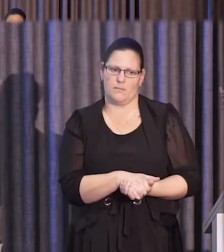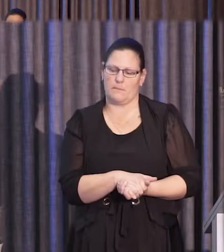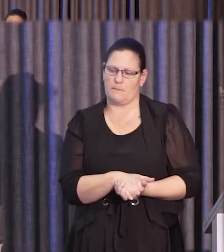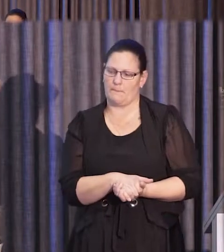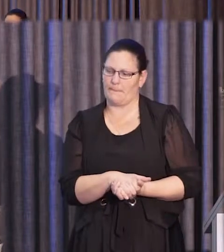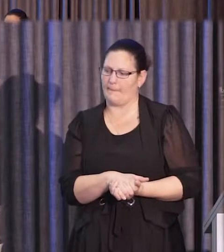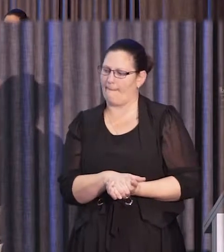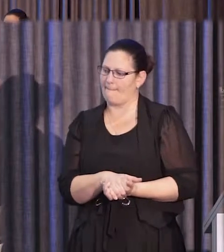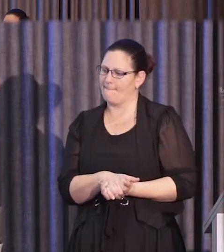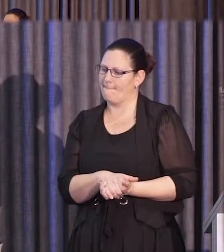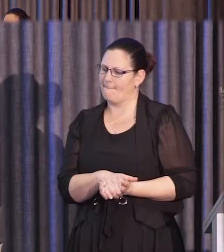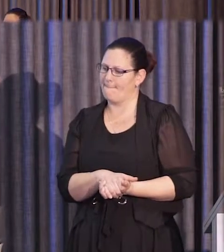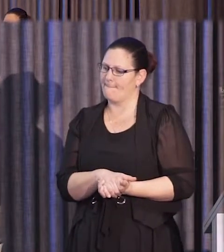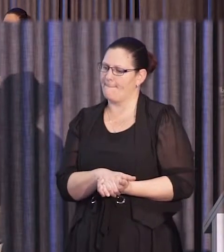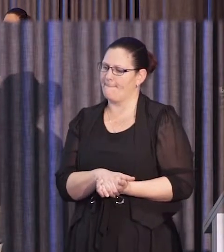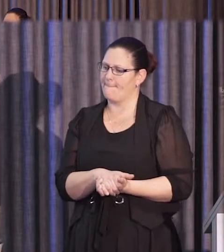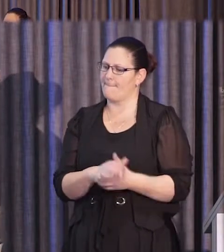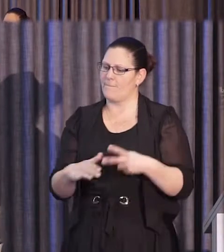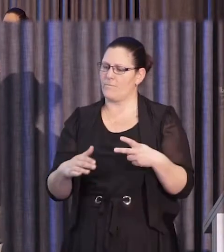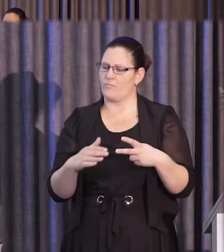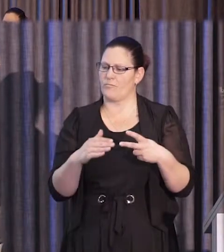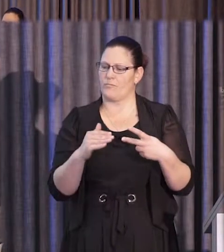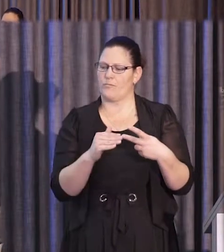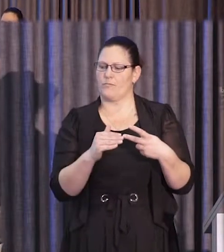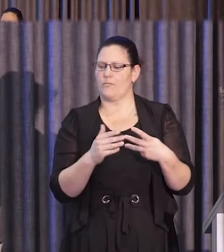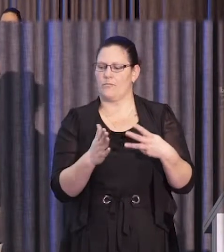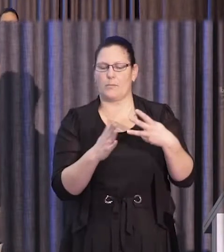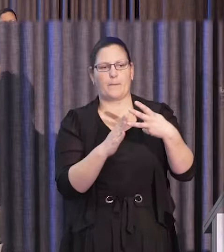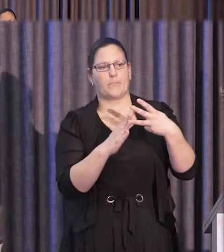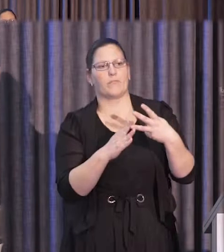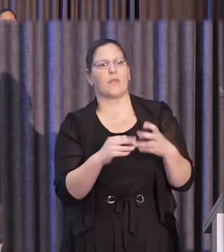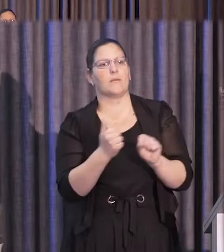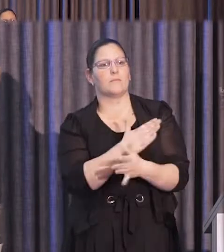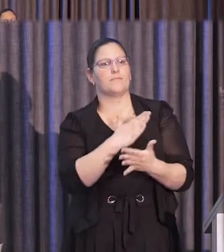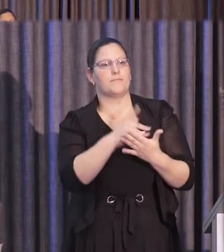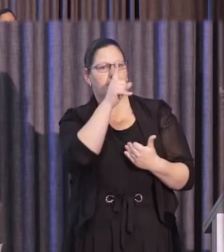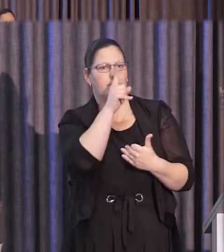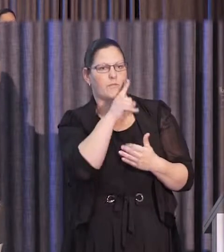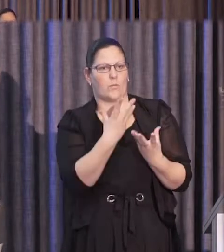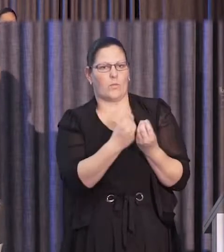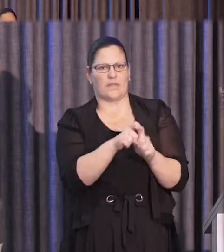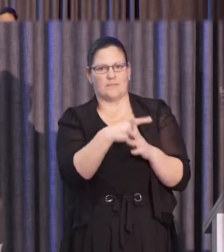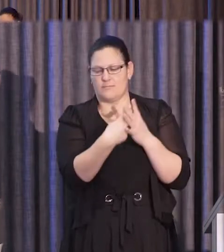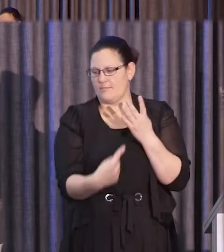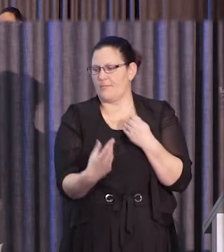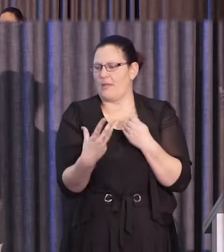And to provide services for people with disability and to facilitate their full citizenship and their participation in the communities